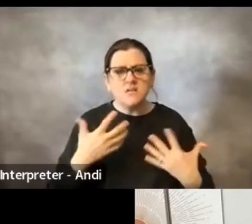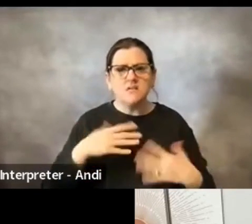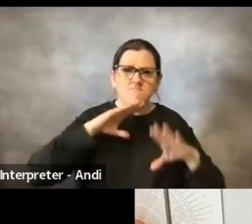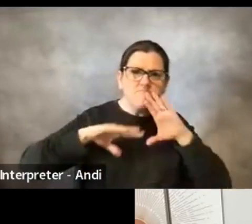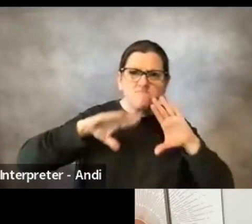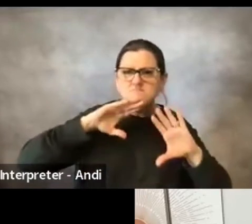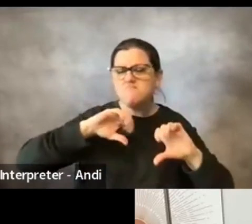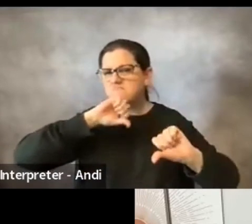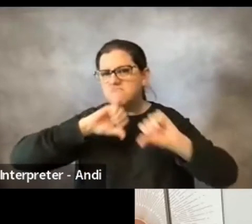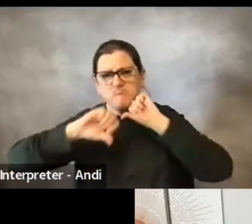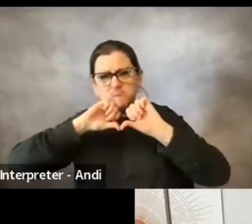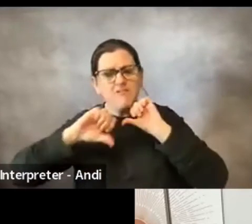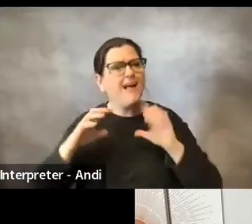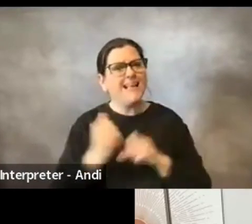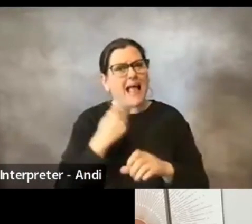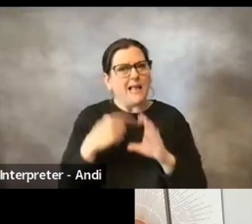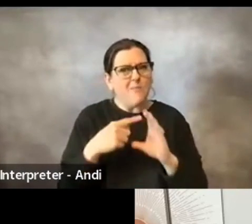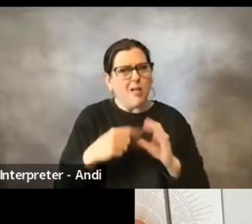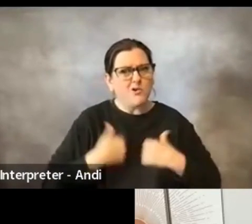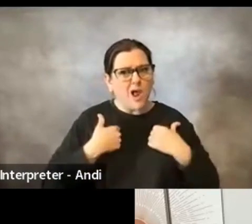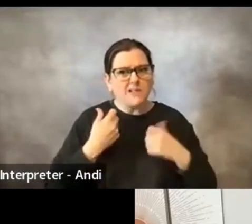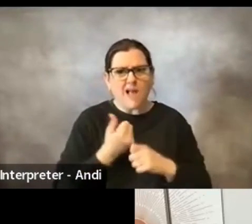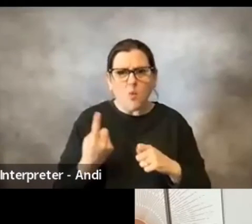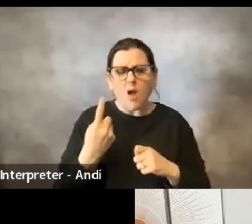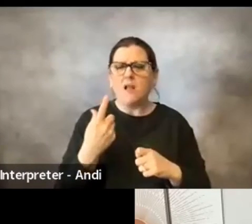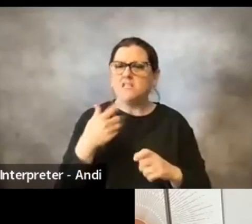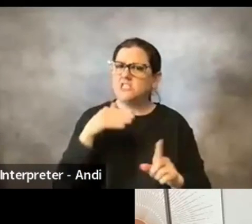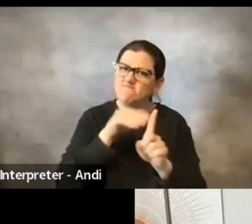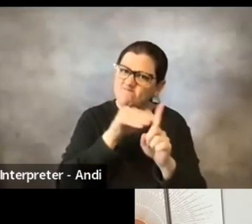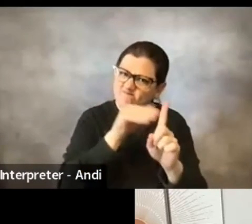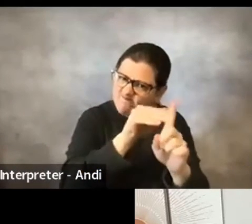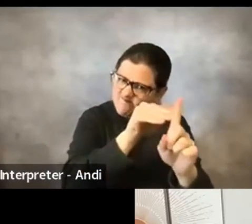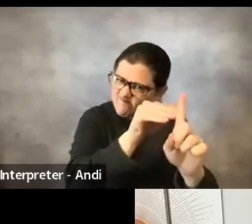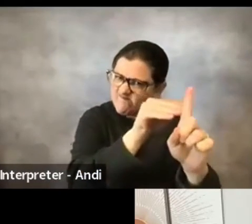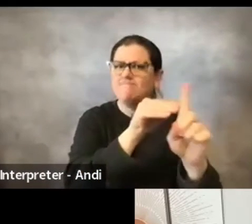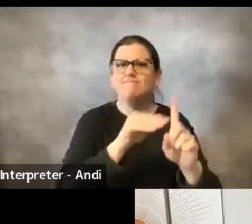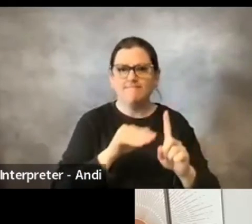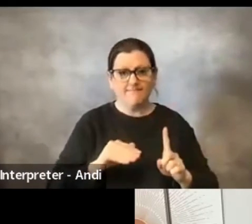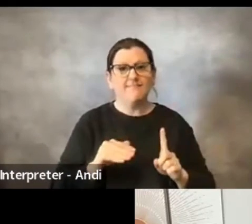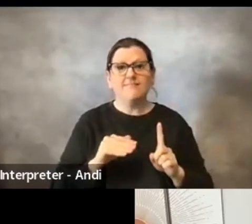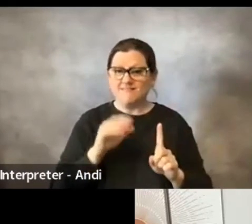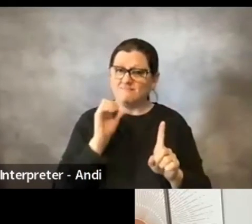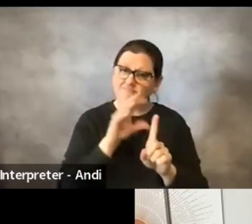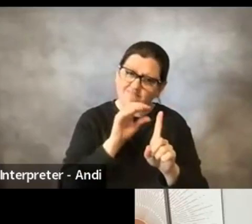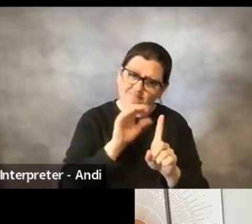email address. And just hopefully it doesn't go to spam, and just flooded email addresses whatever questions ideas, that